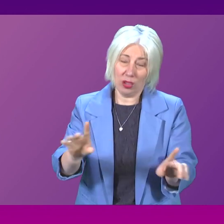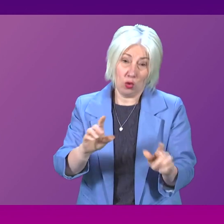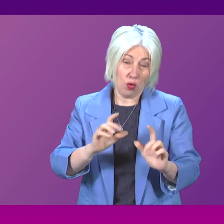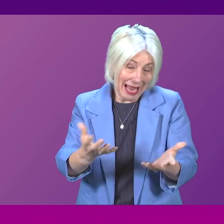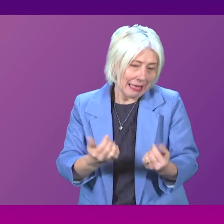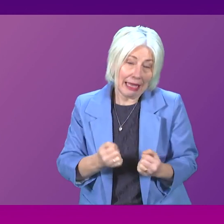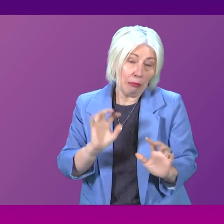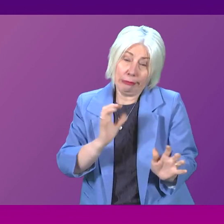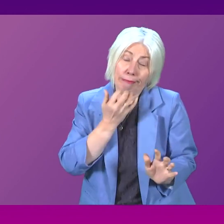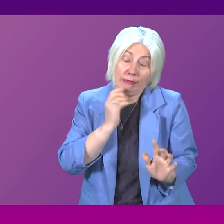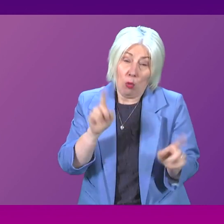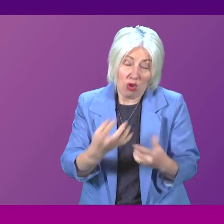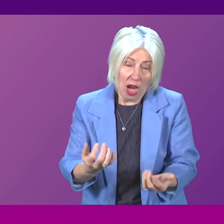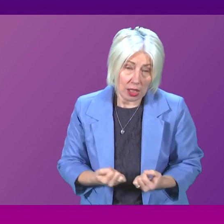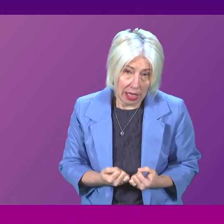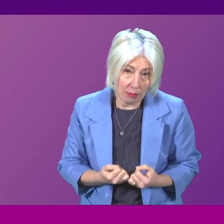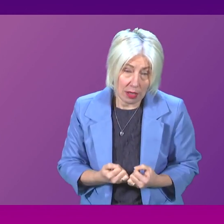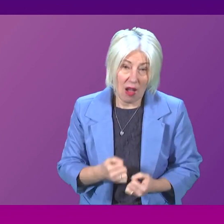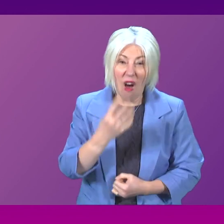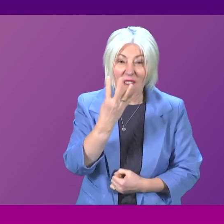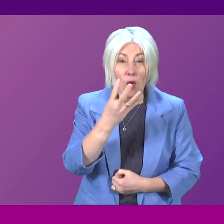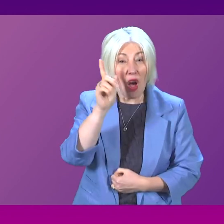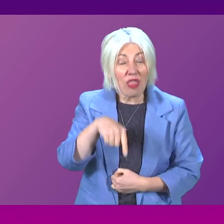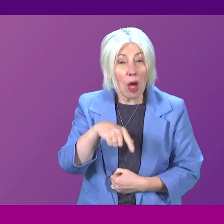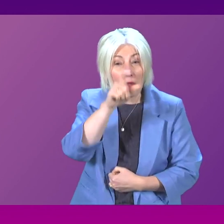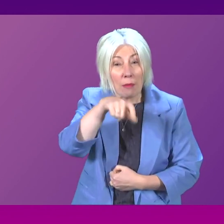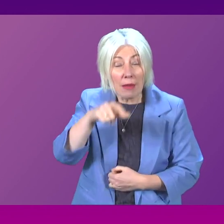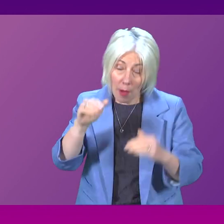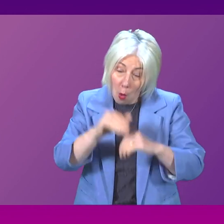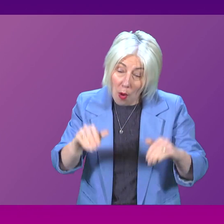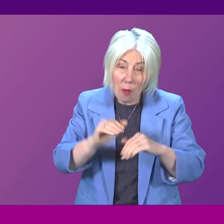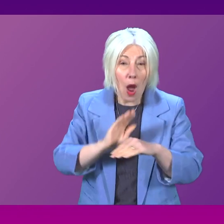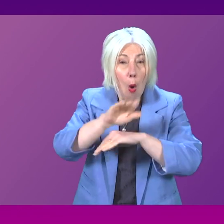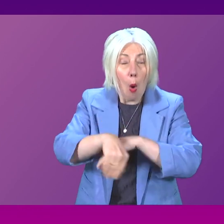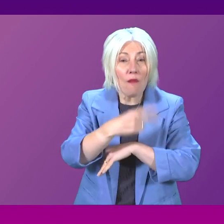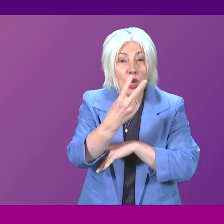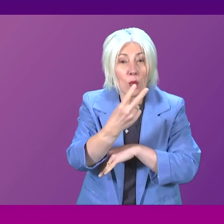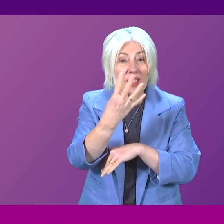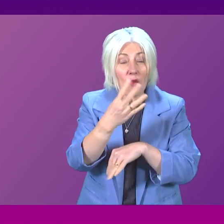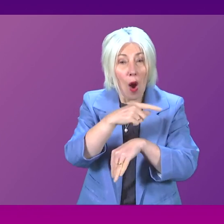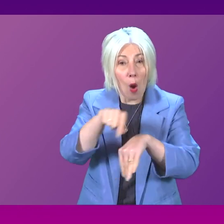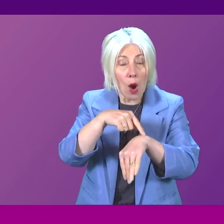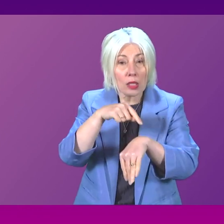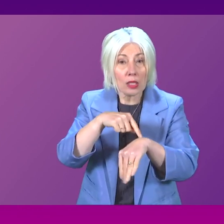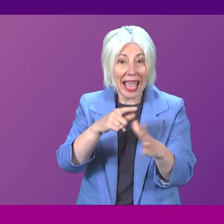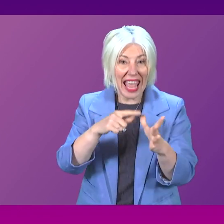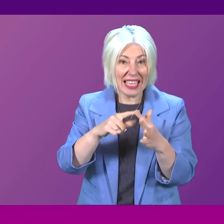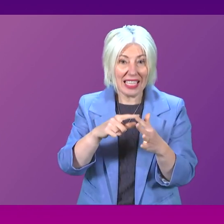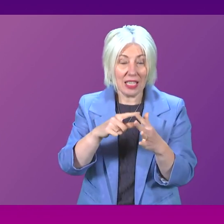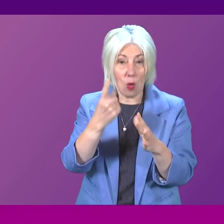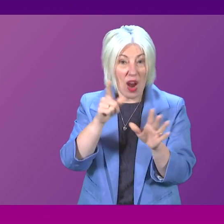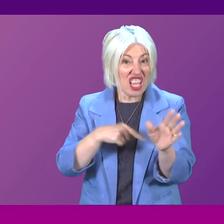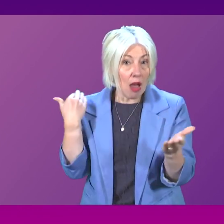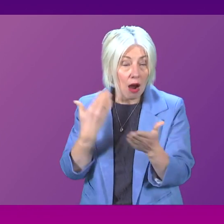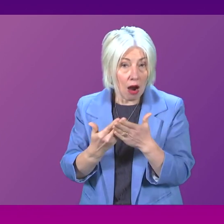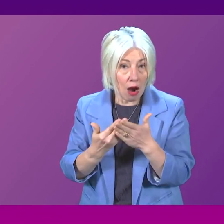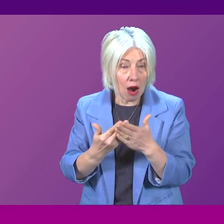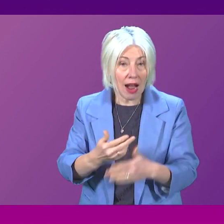In one year, more than 4,000 people waited more than 24 hours in A and E, 859 people